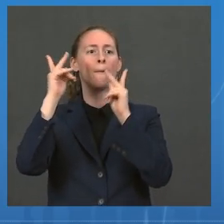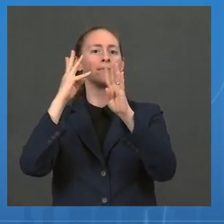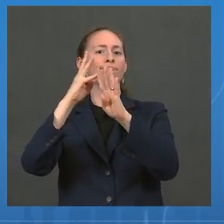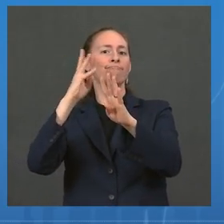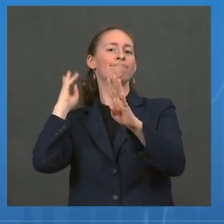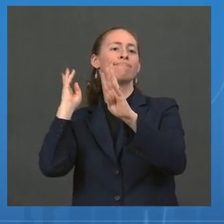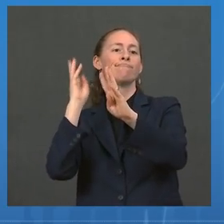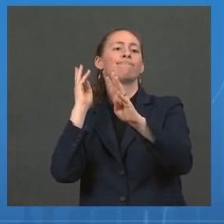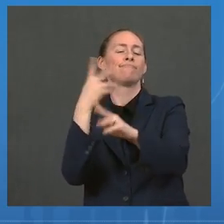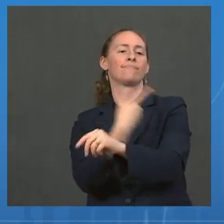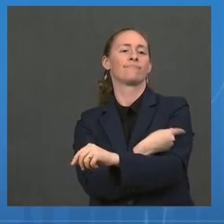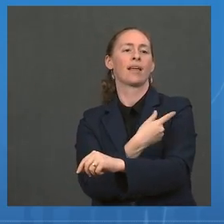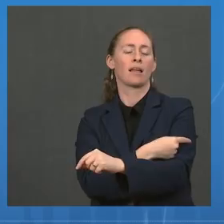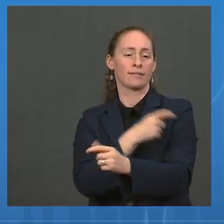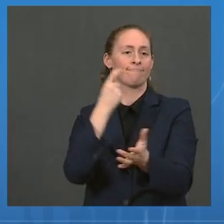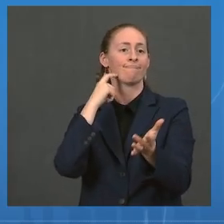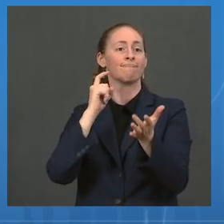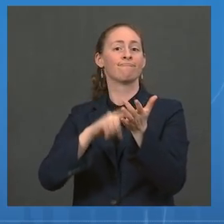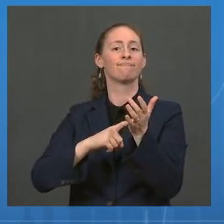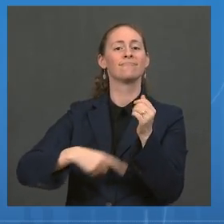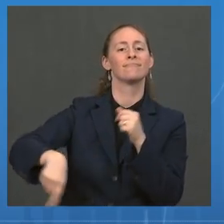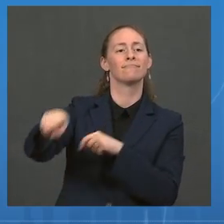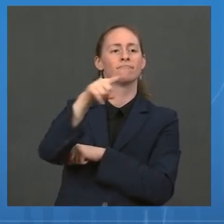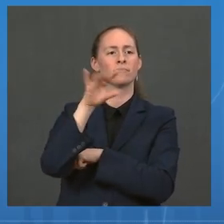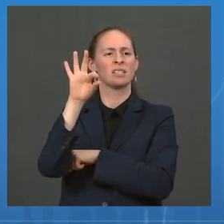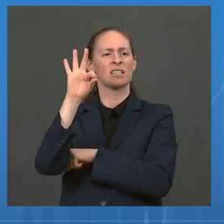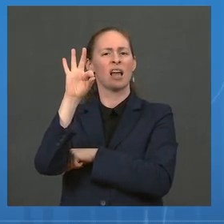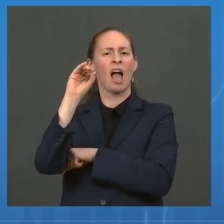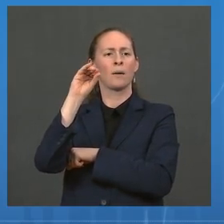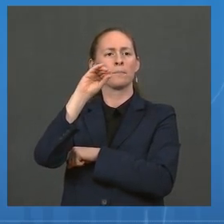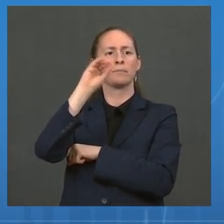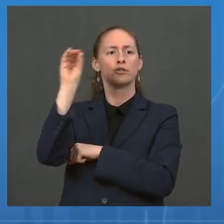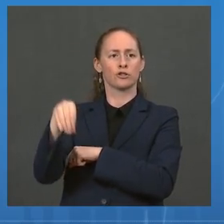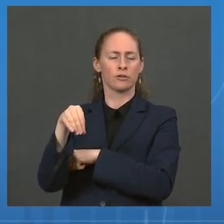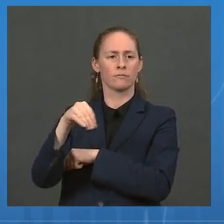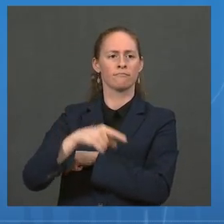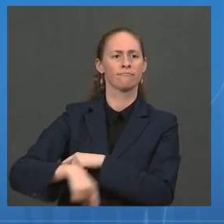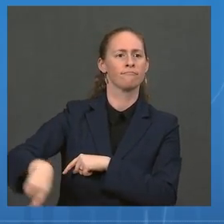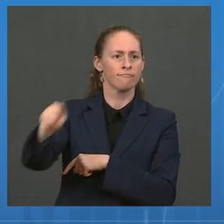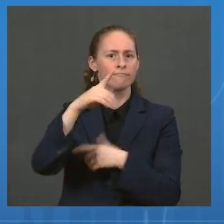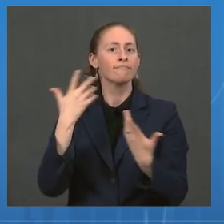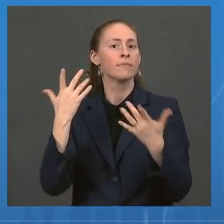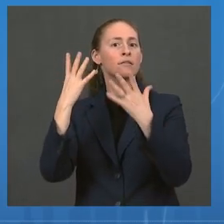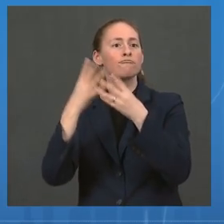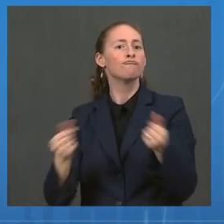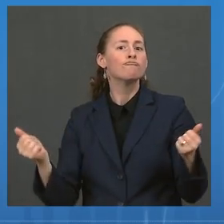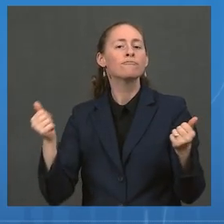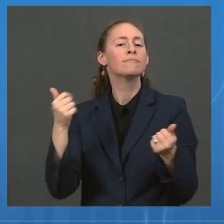are vaccinated against polio, hepatitis, measles, mumps, and rubella by the time they turn two.